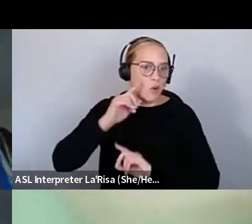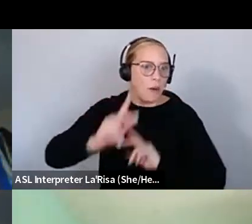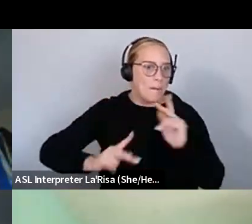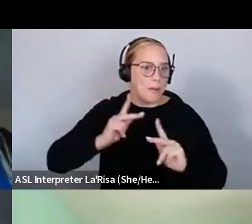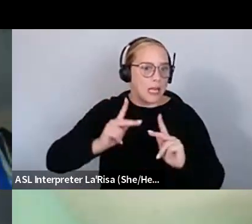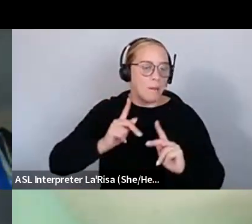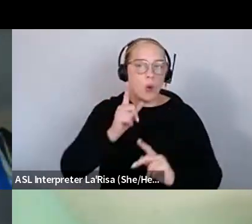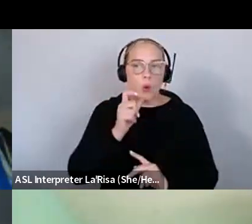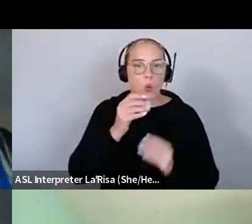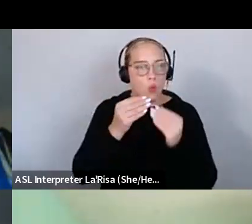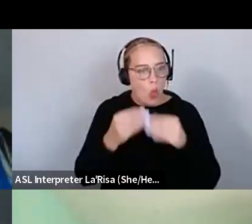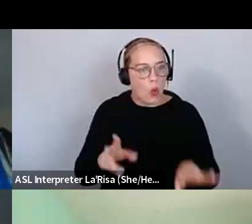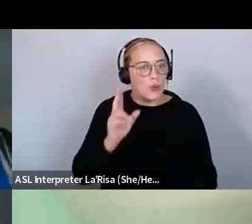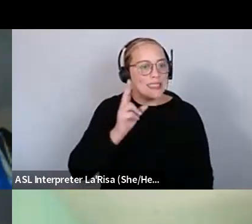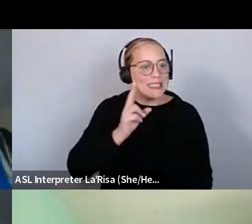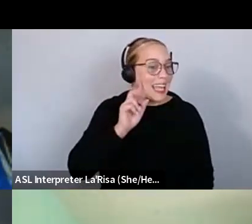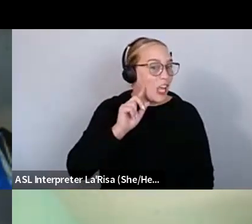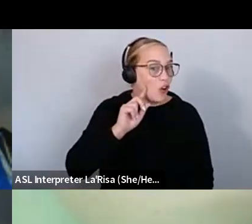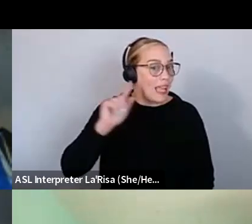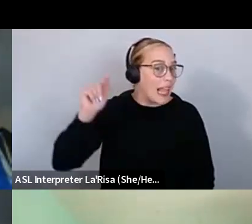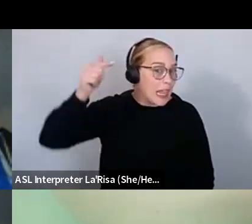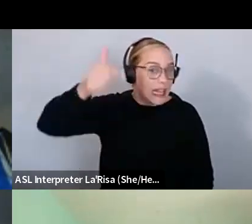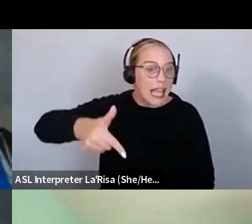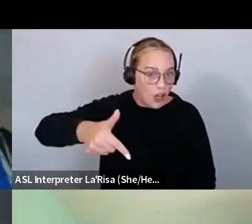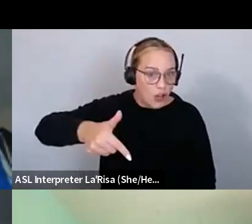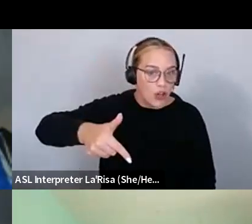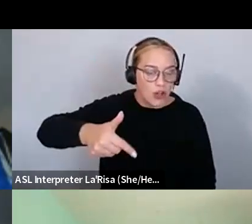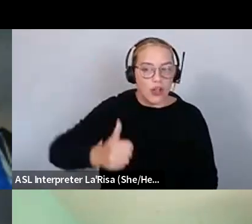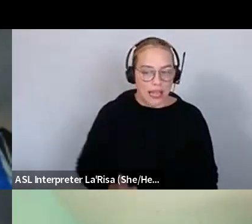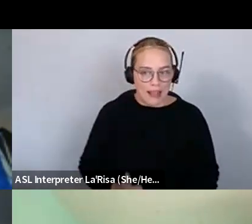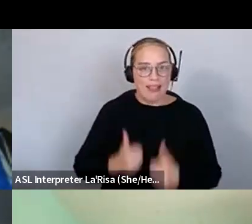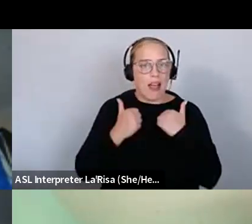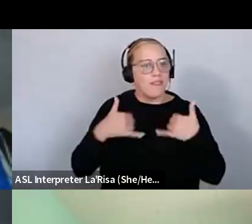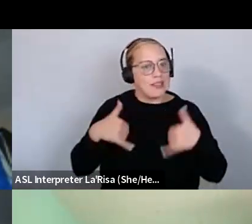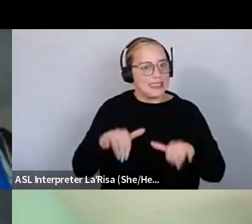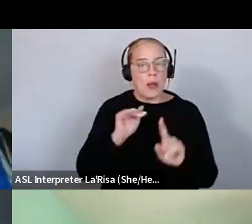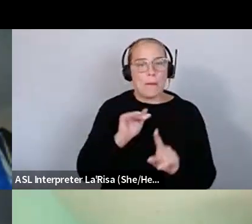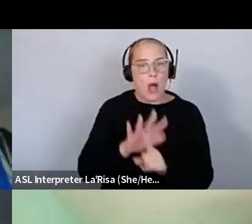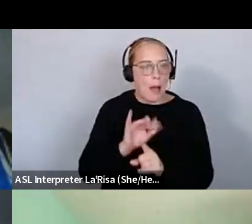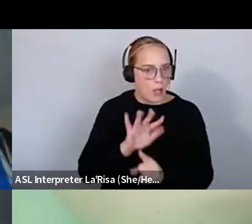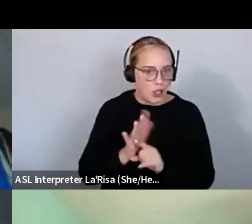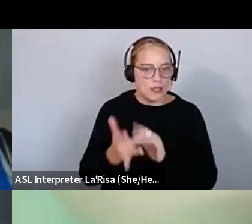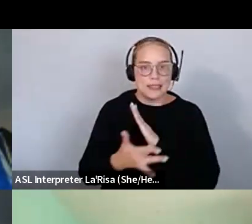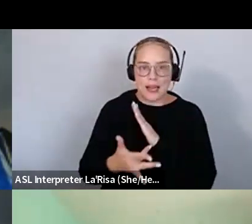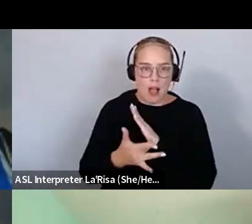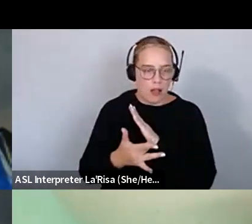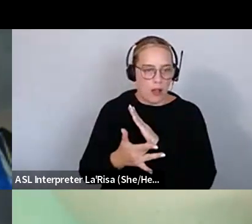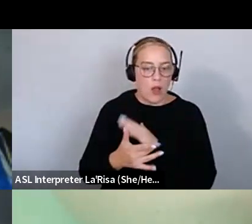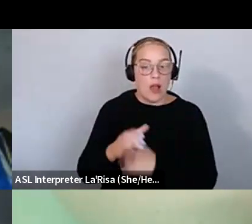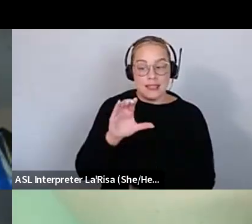: I just want to state that TTY still exists, especially amongst folks